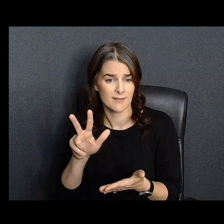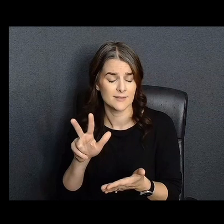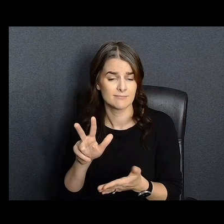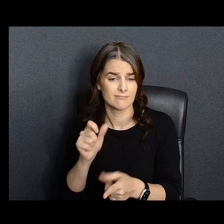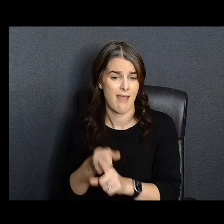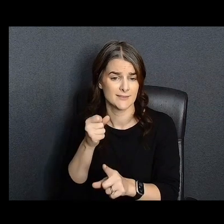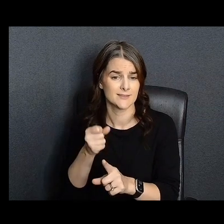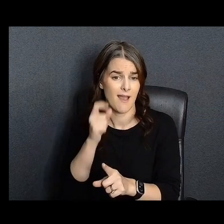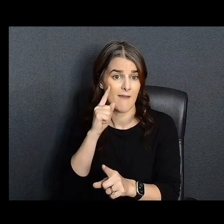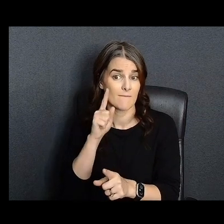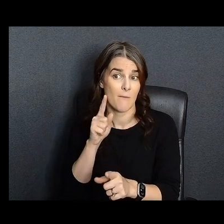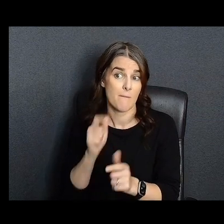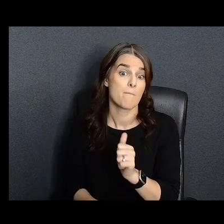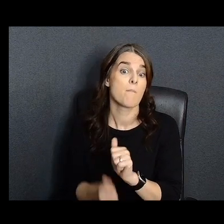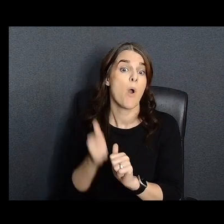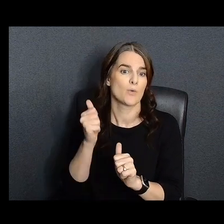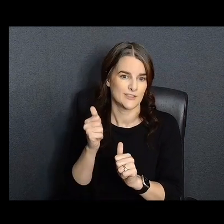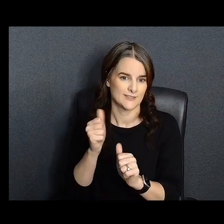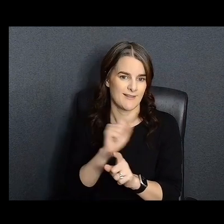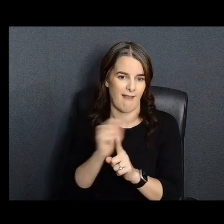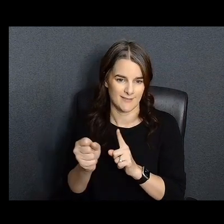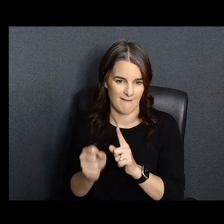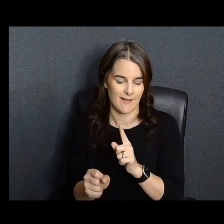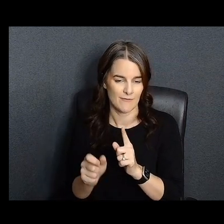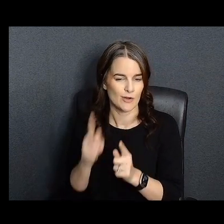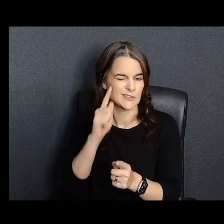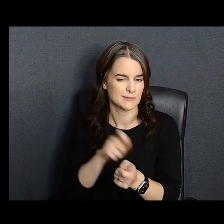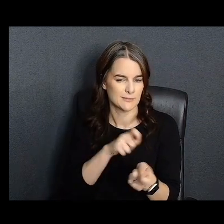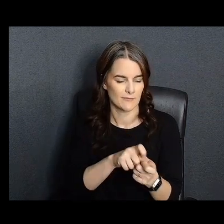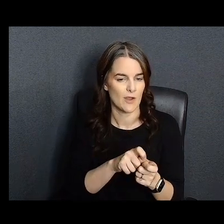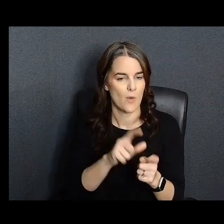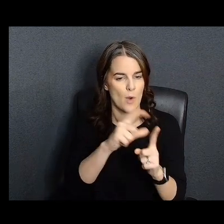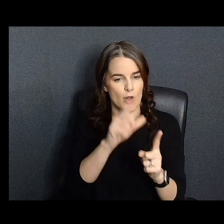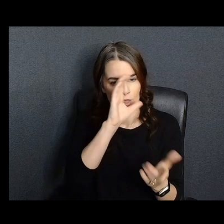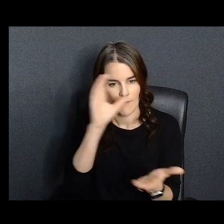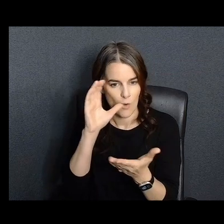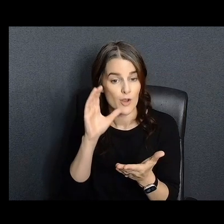that you're using. And you can pair your words together and generate sentences